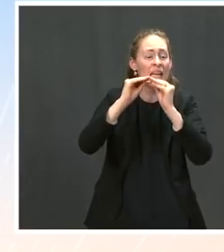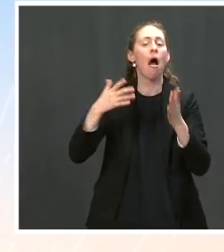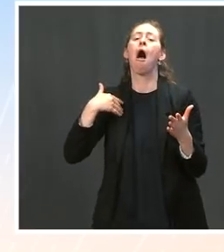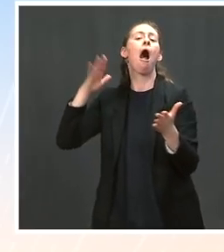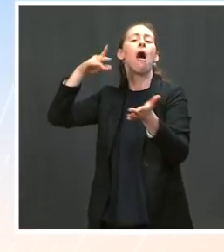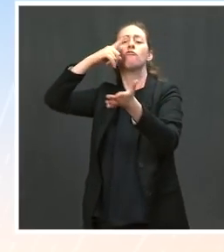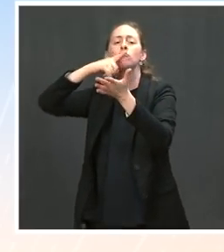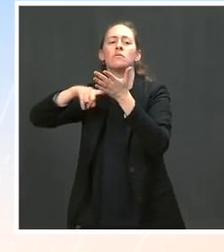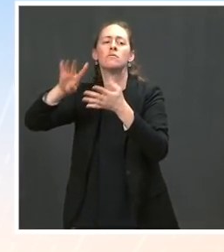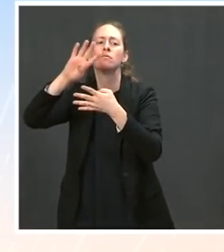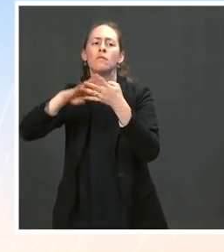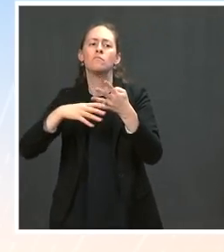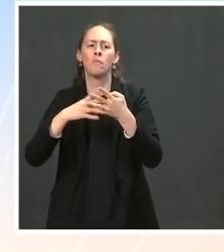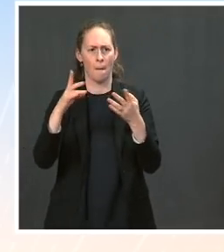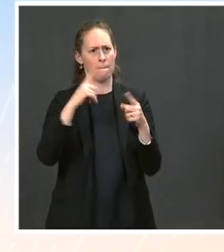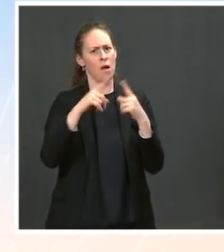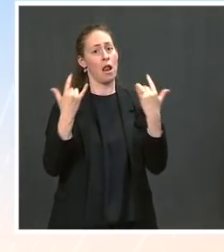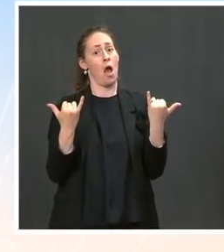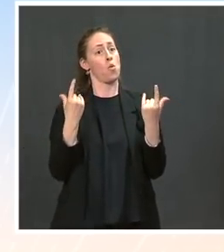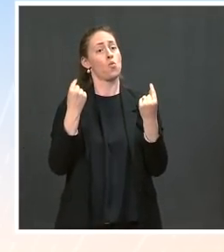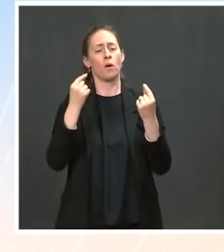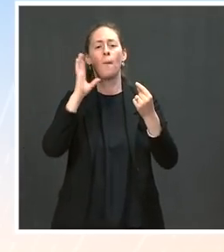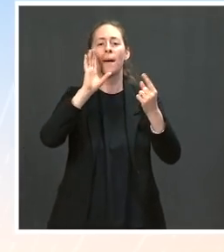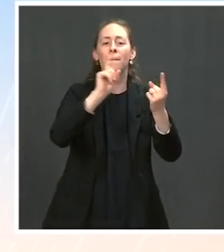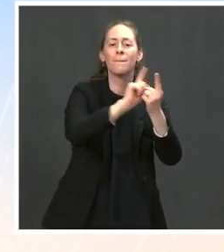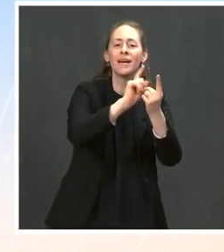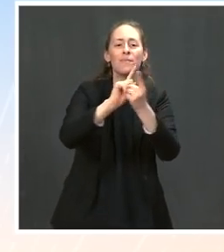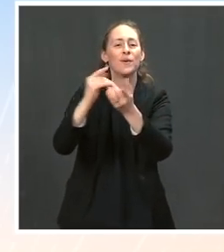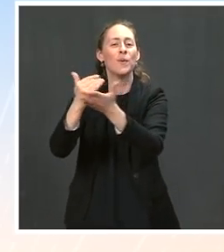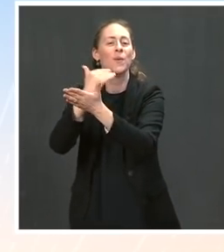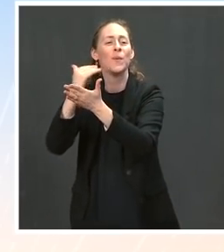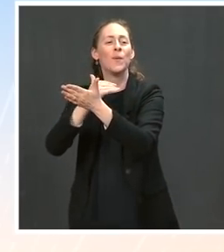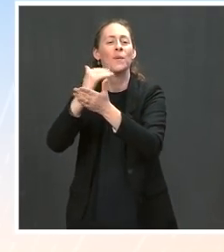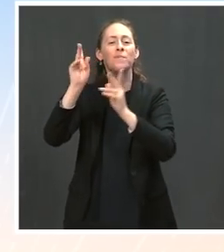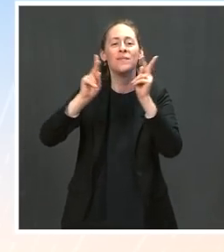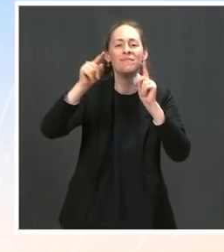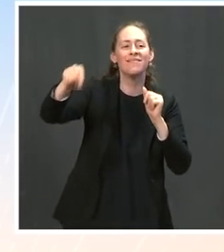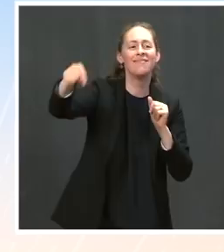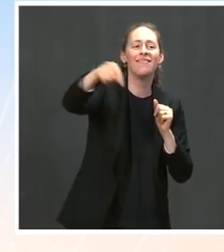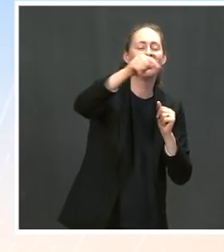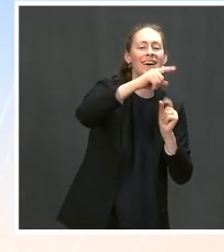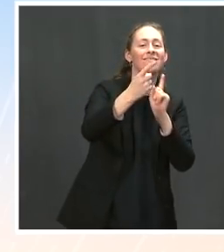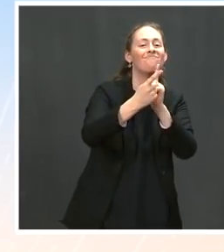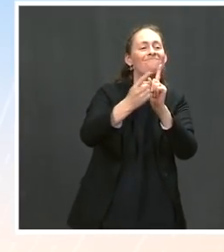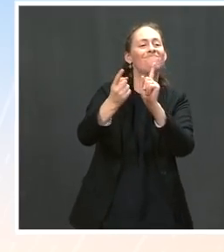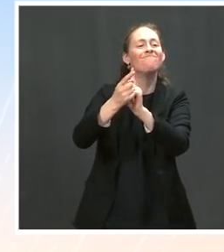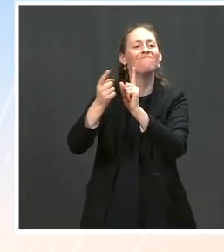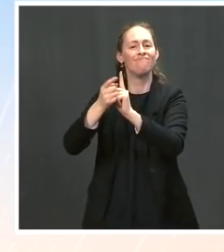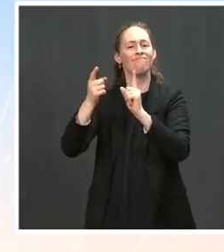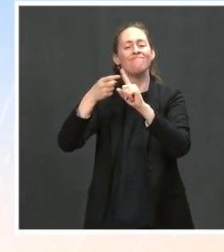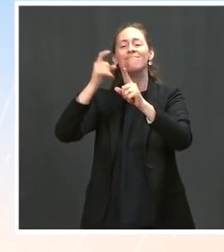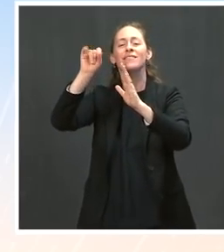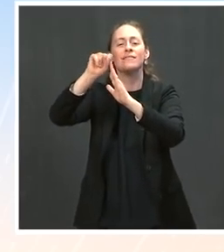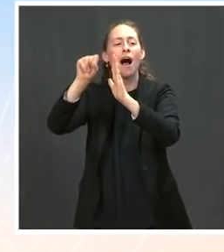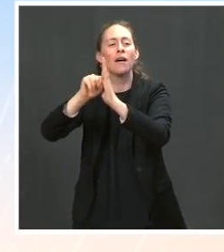as the administration has turned over and there's new personnel at the State Department, on the national security team, et cetera. Go ahead.